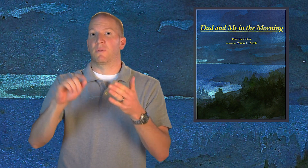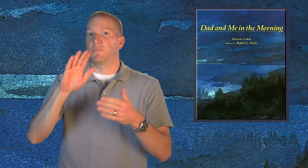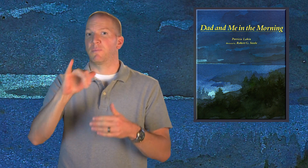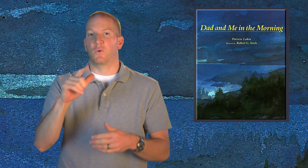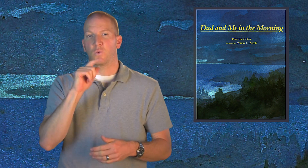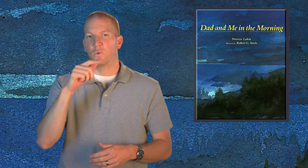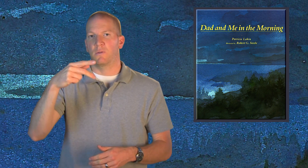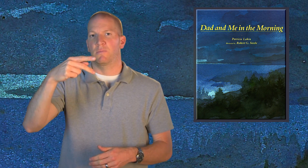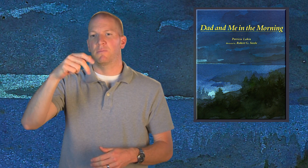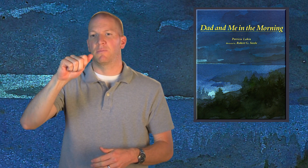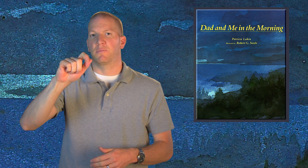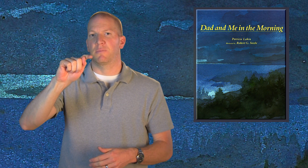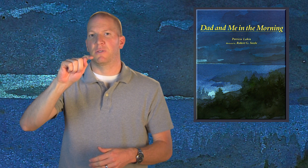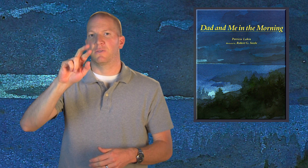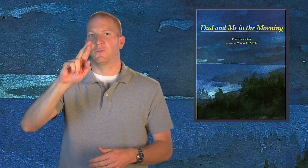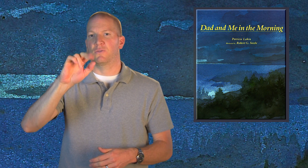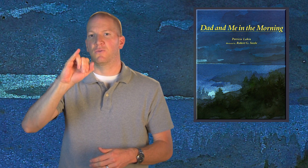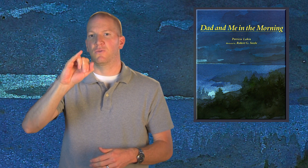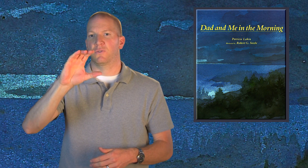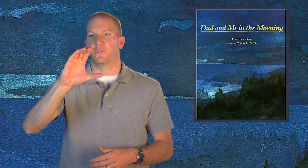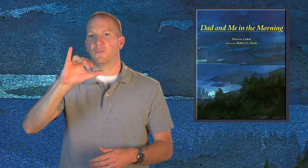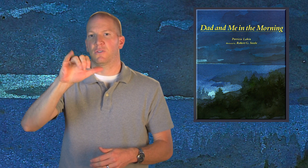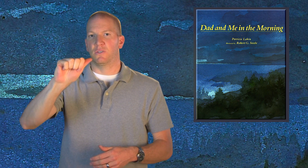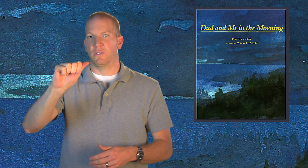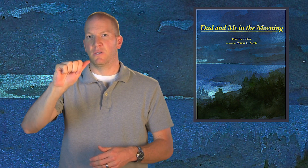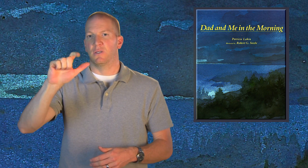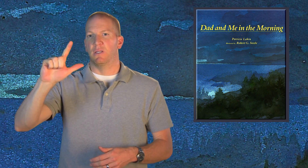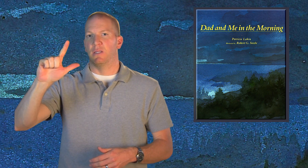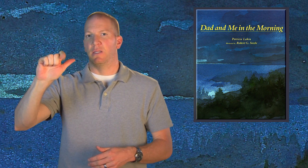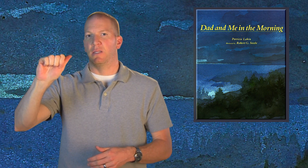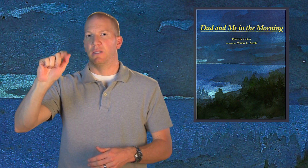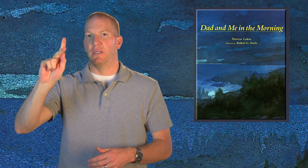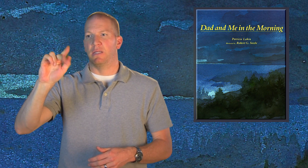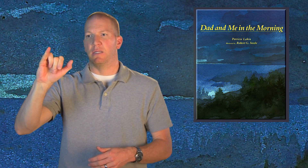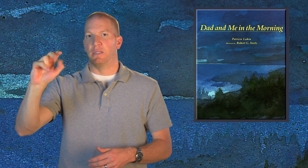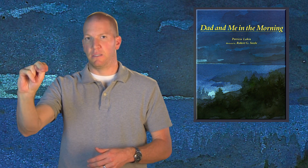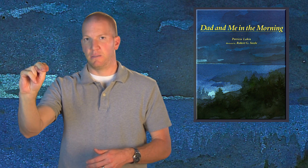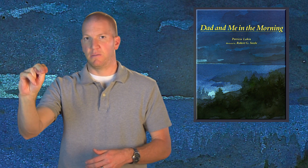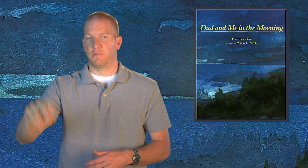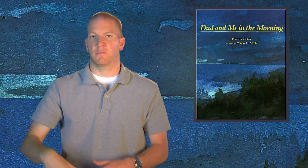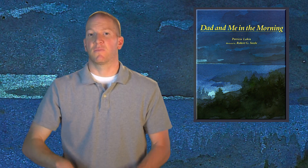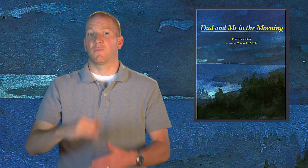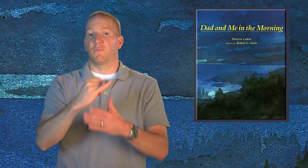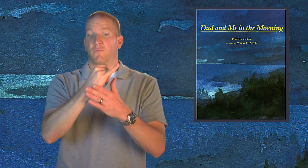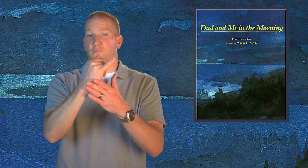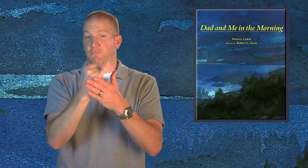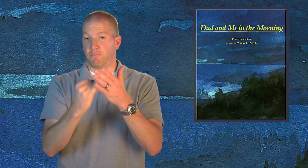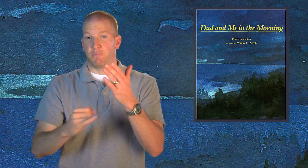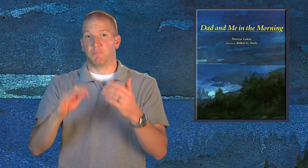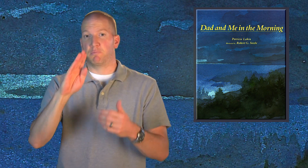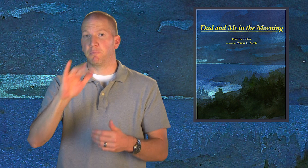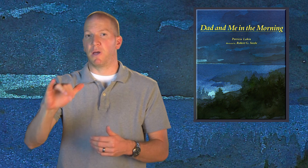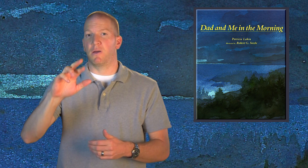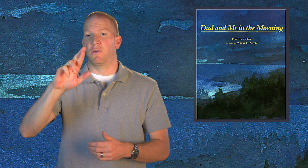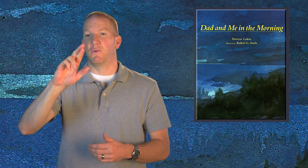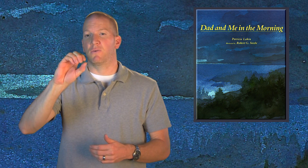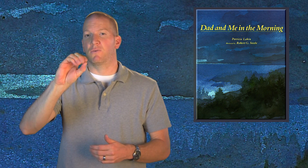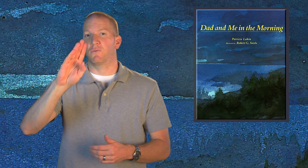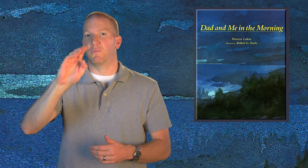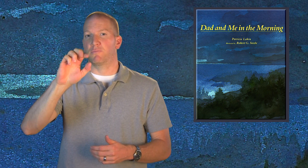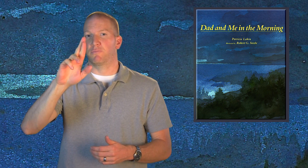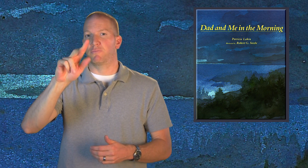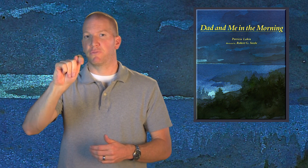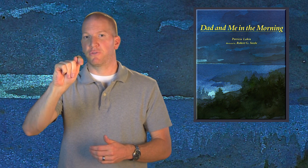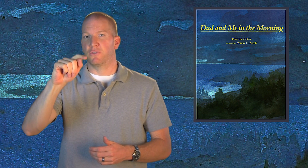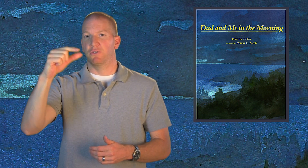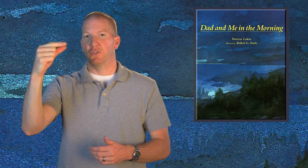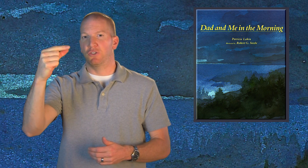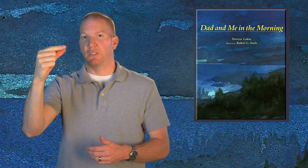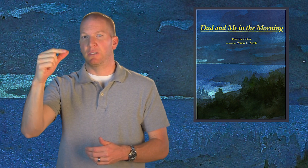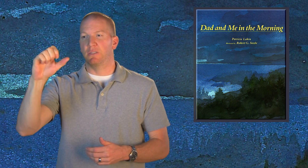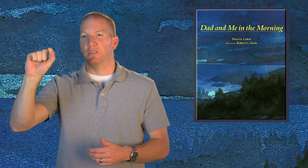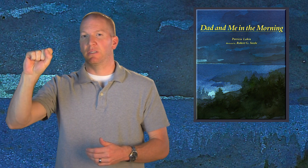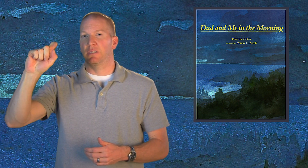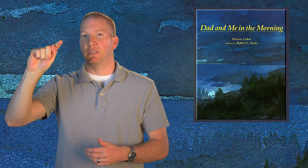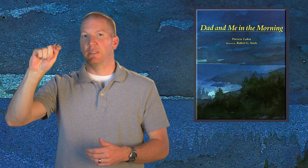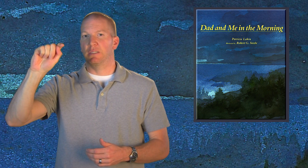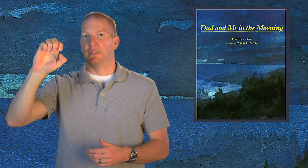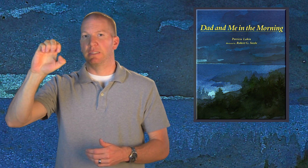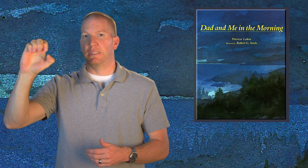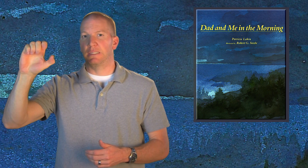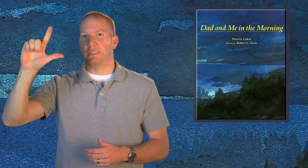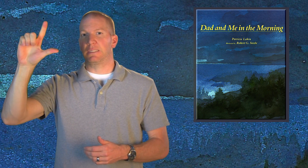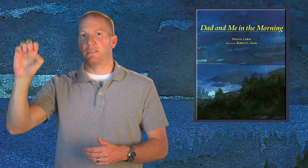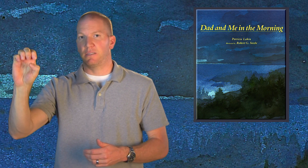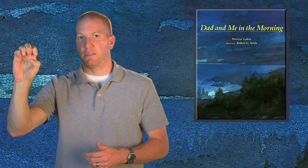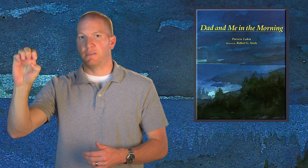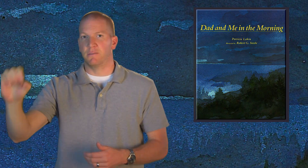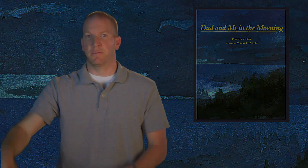written by Patricia Lakin, illustrated by Robert G. Steele.